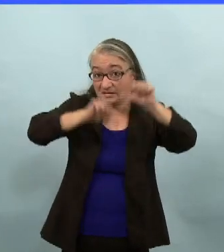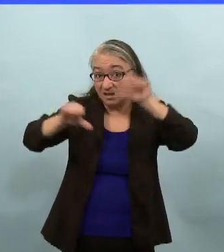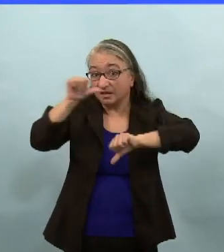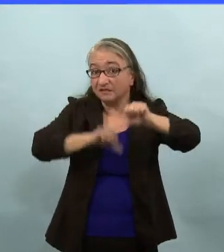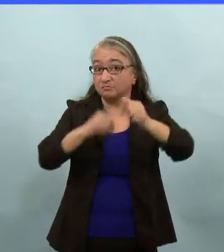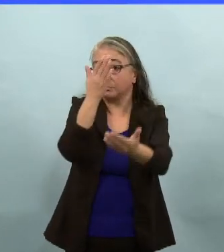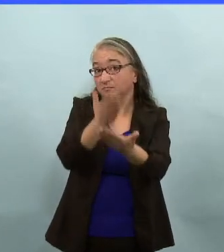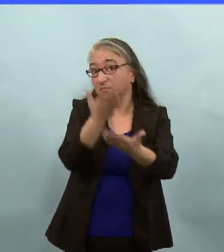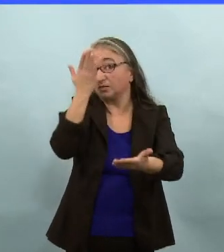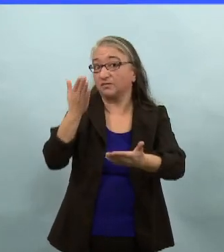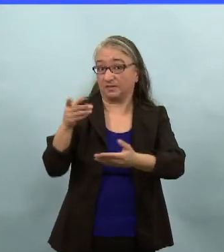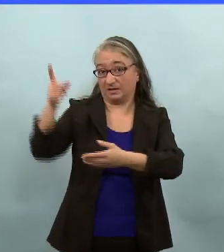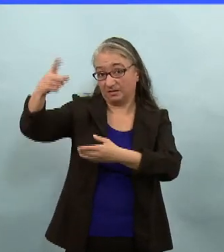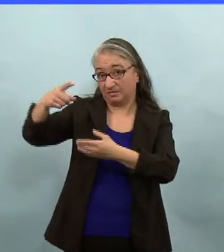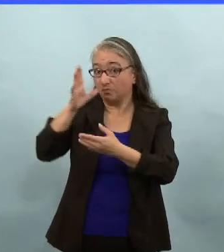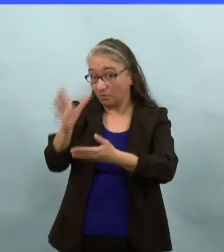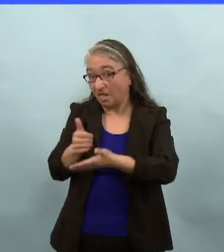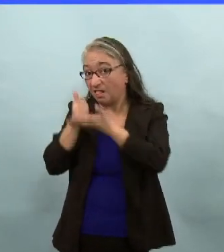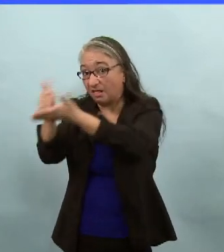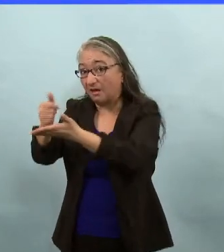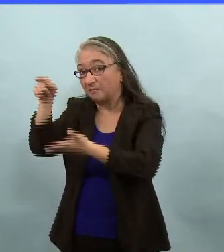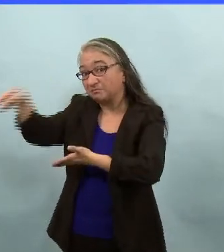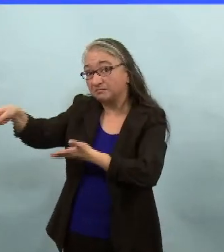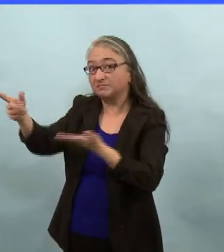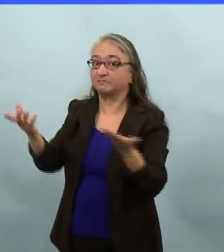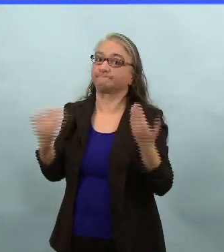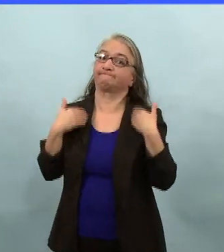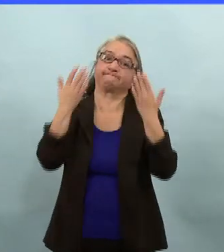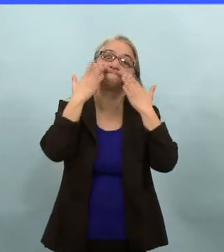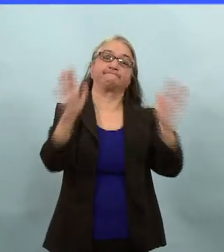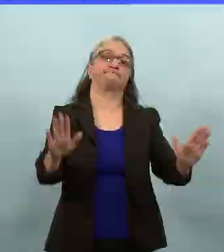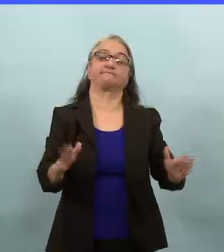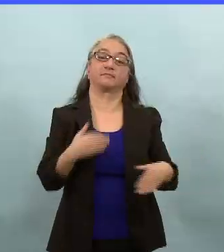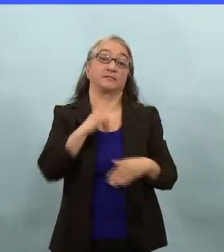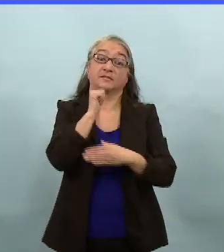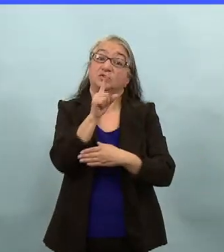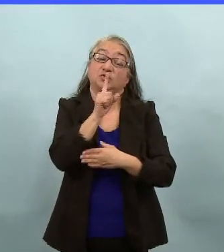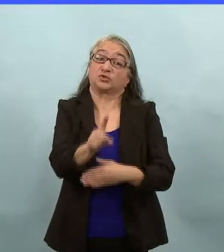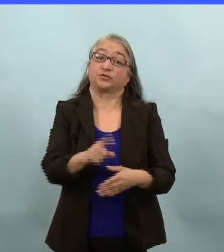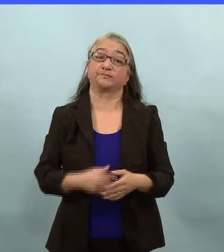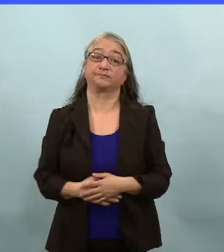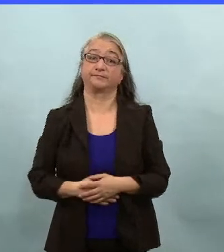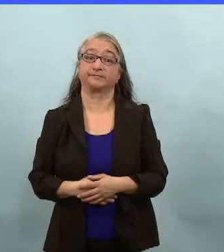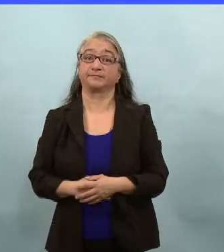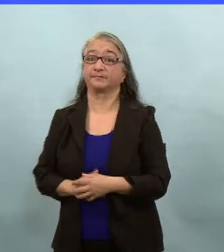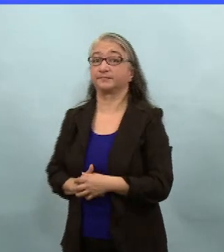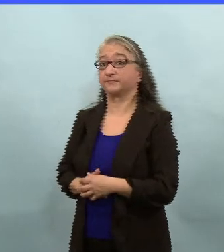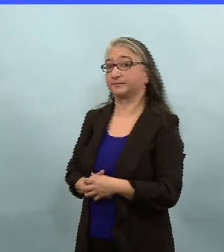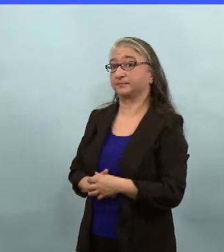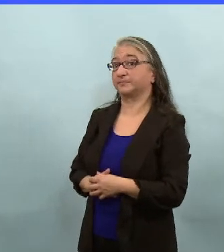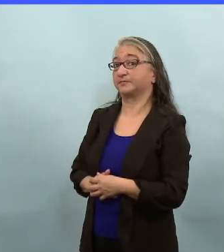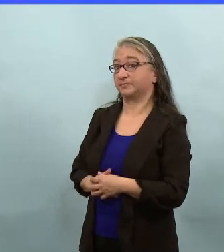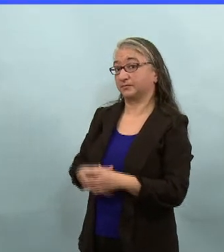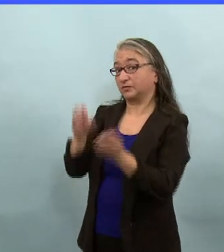they're proposing might increase vaccine uptake dr atwal you've had a week now to pour over the